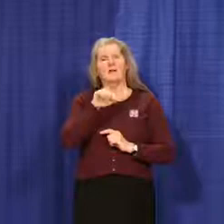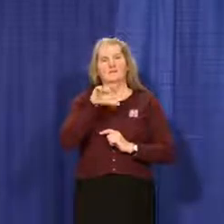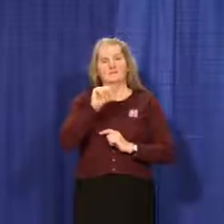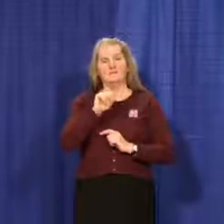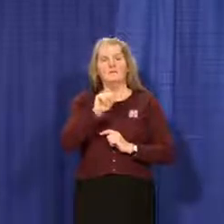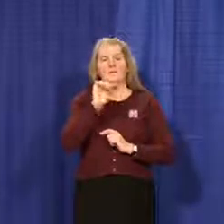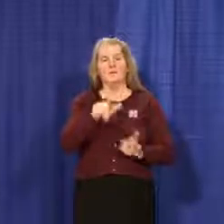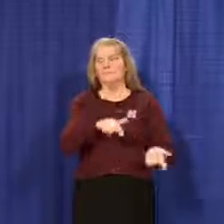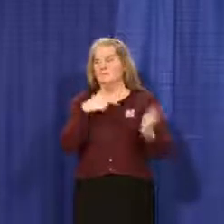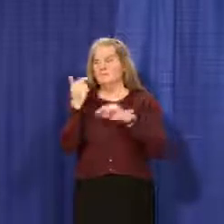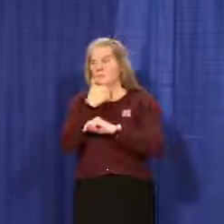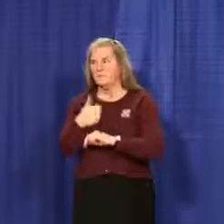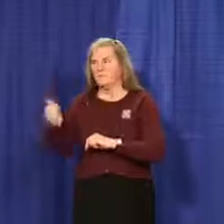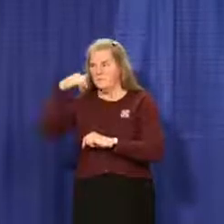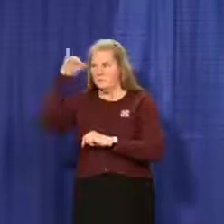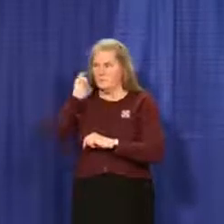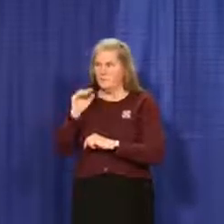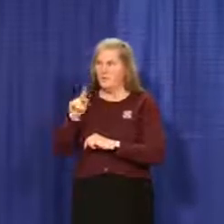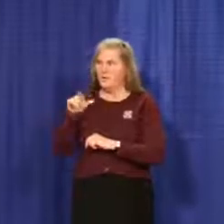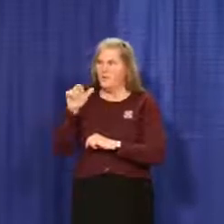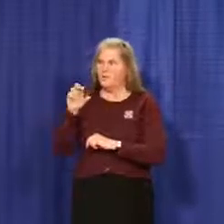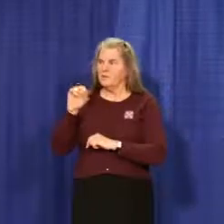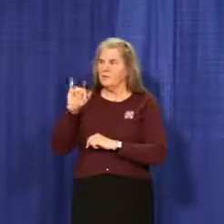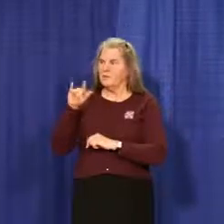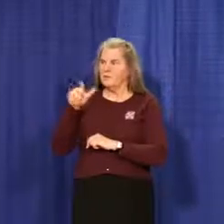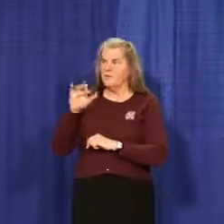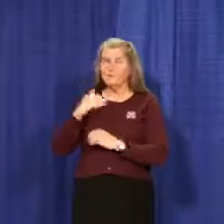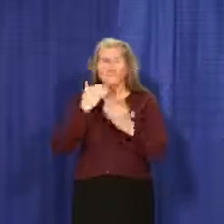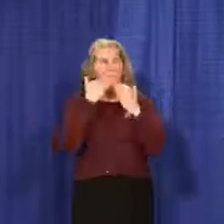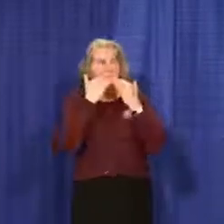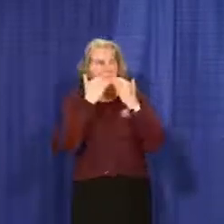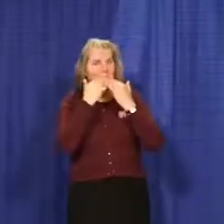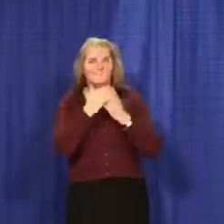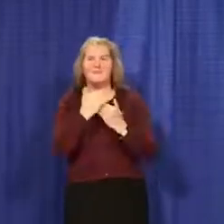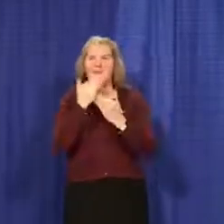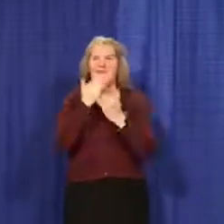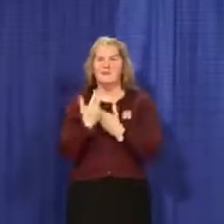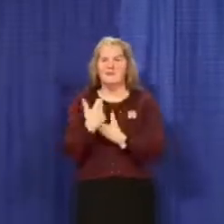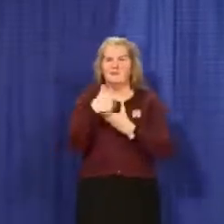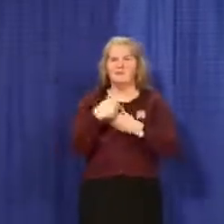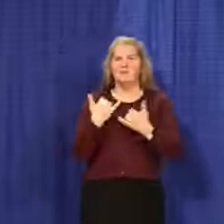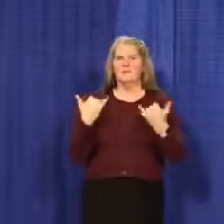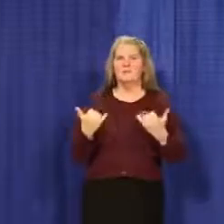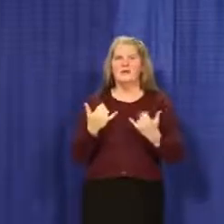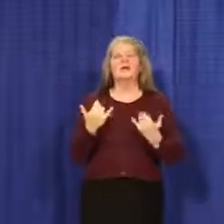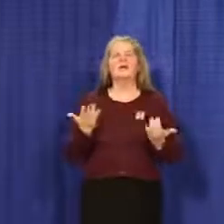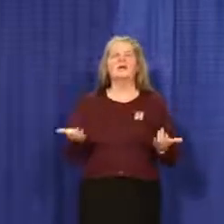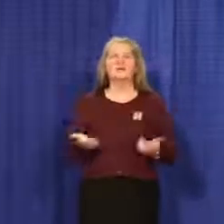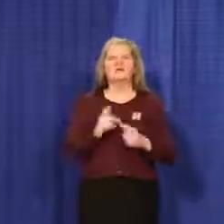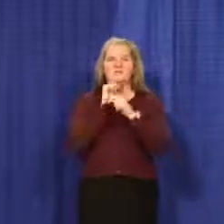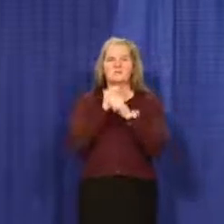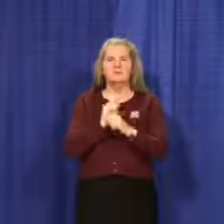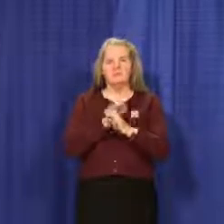I will now handed over to Premier Silver. Thank you, Doctor Cameron. Thank everybody for joining us here in the traditional